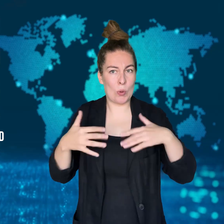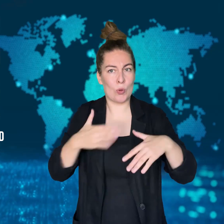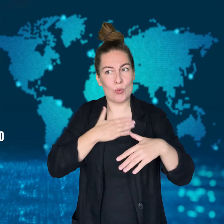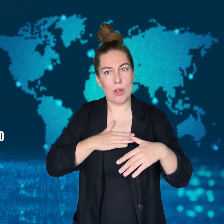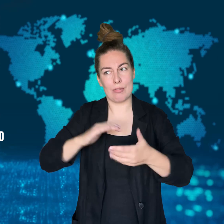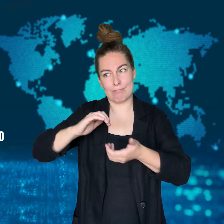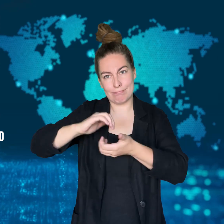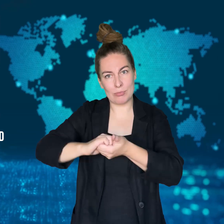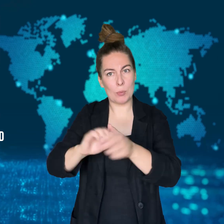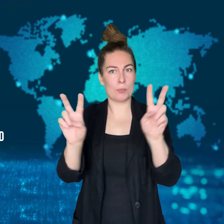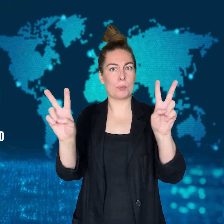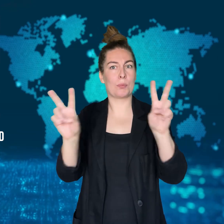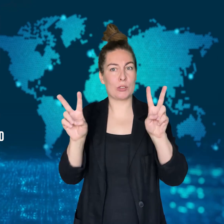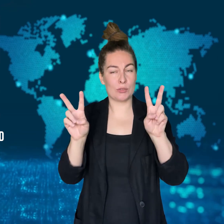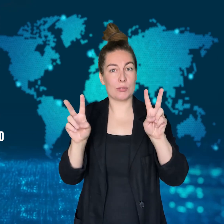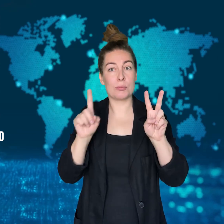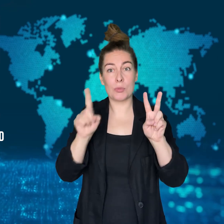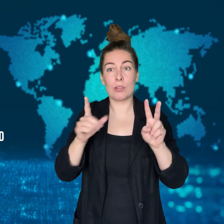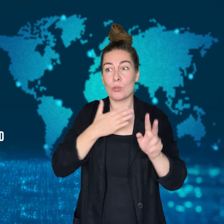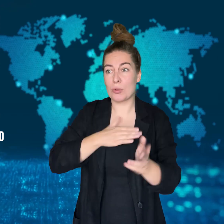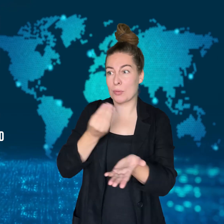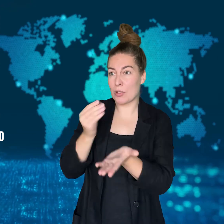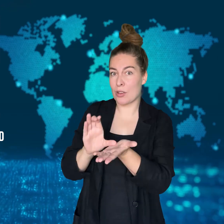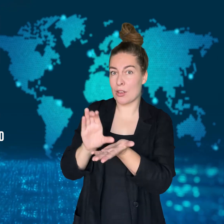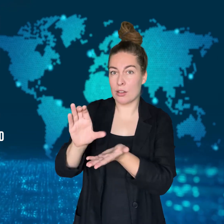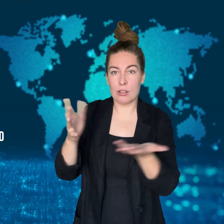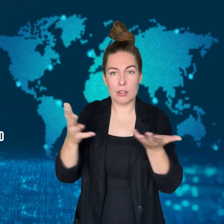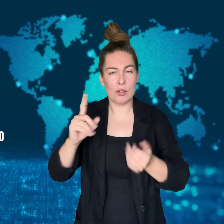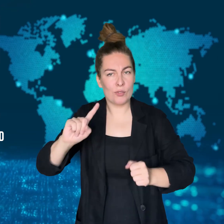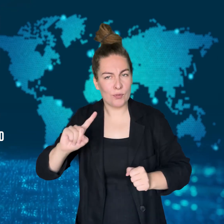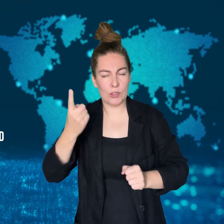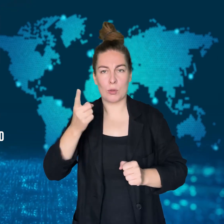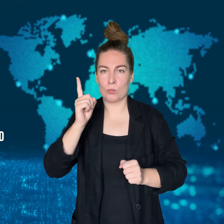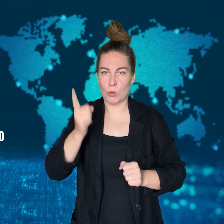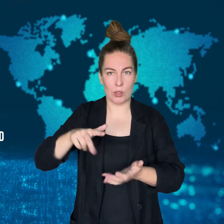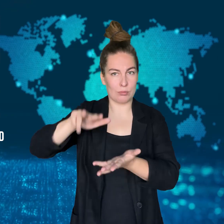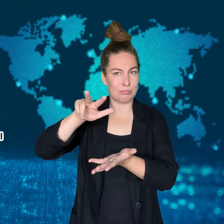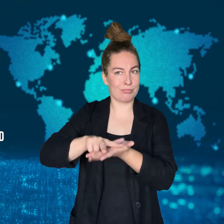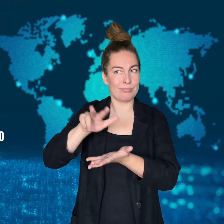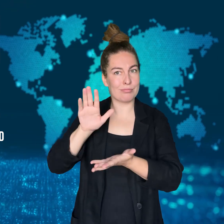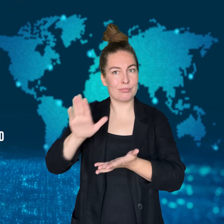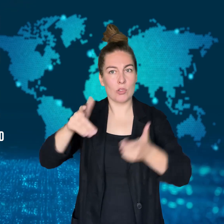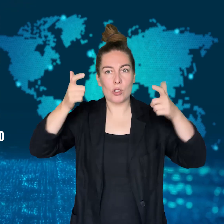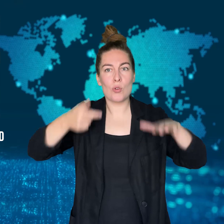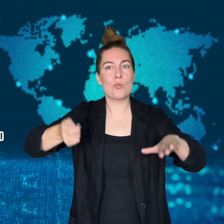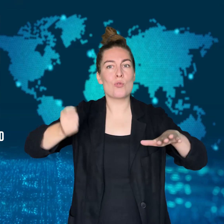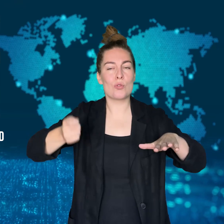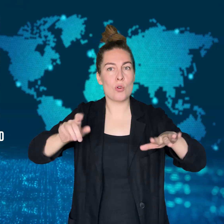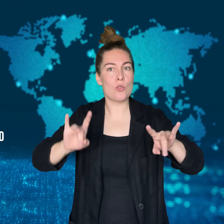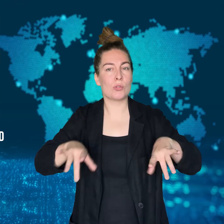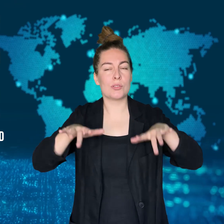on the part of the government.